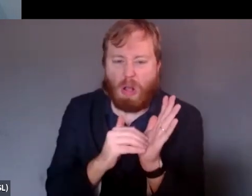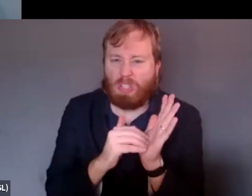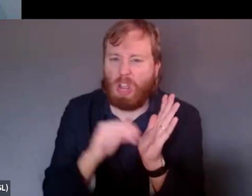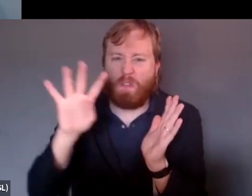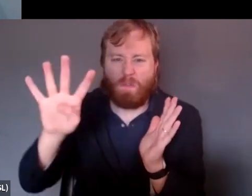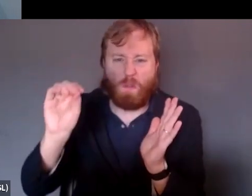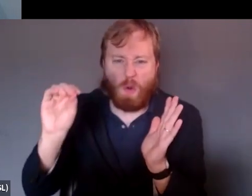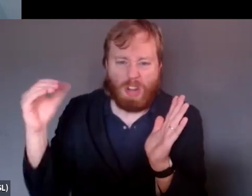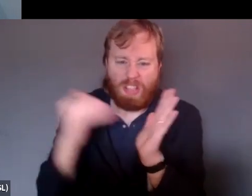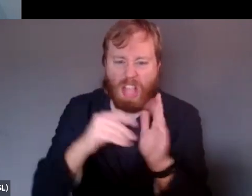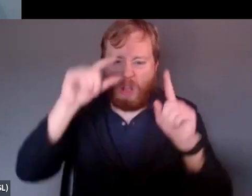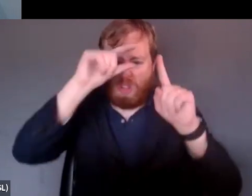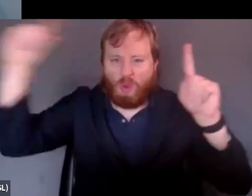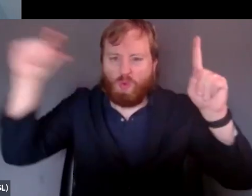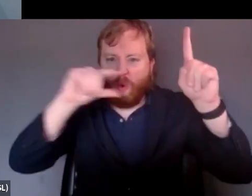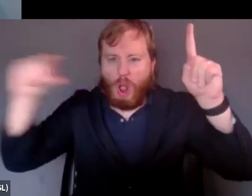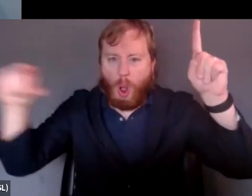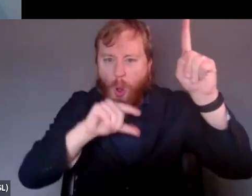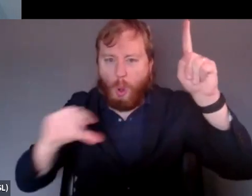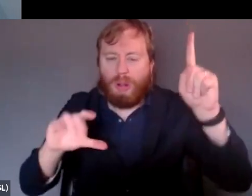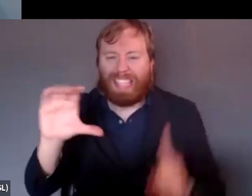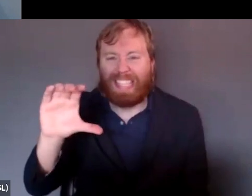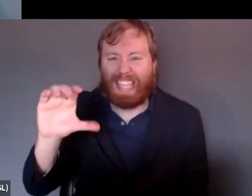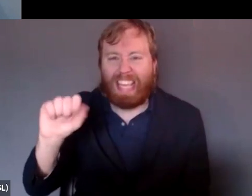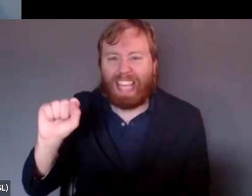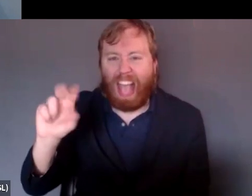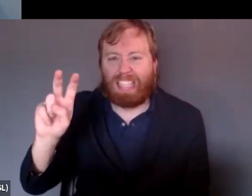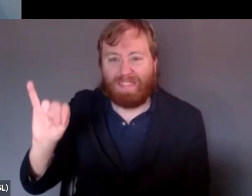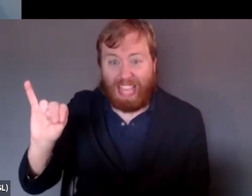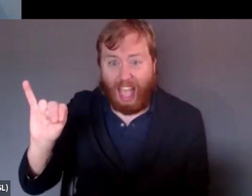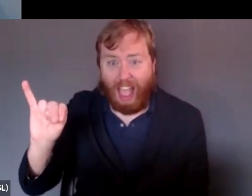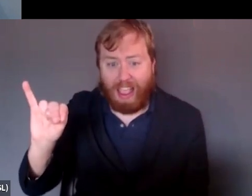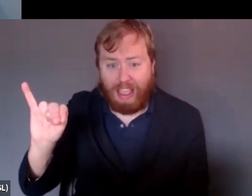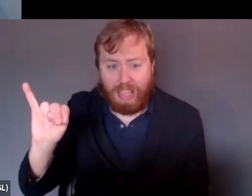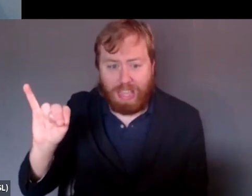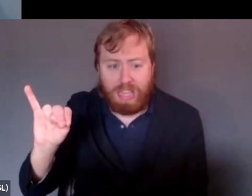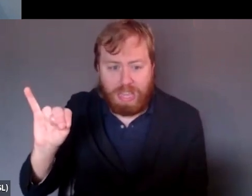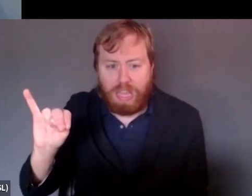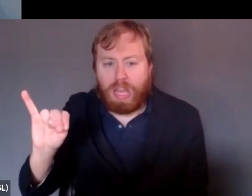to create those tables on the website. They update those routes. The route changes three times a year,